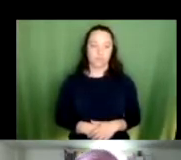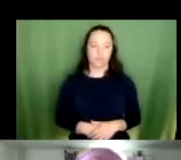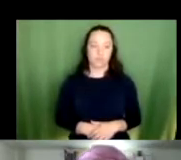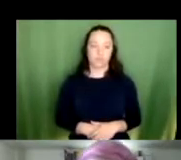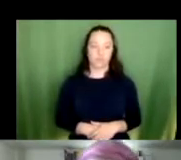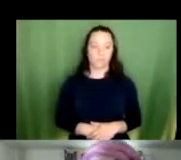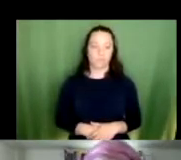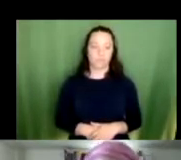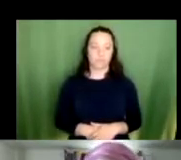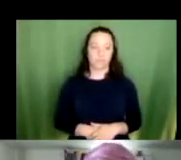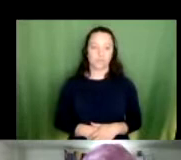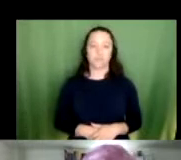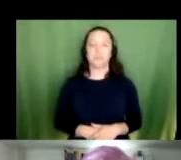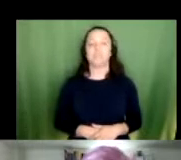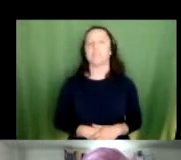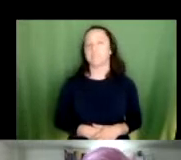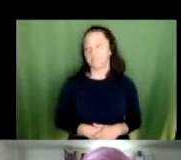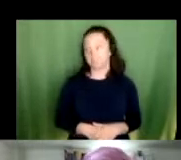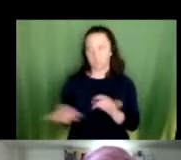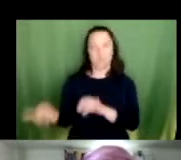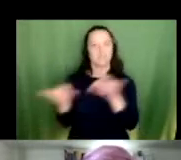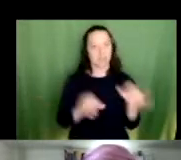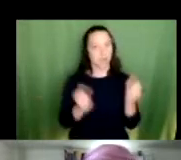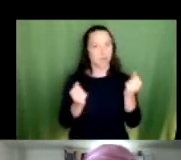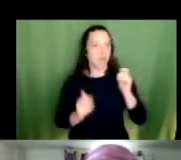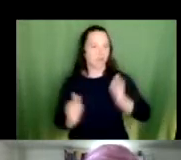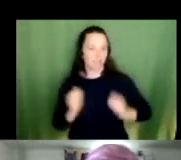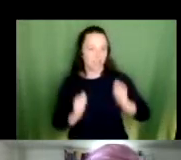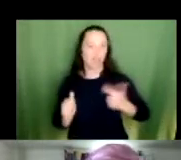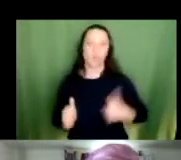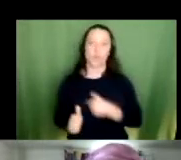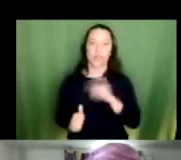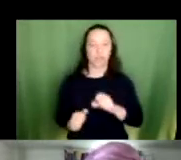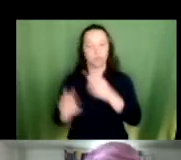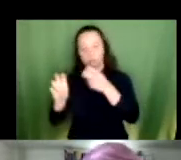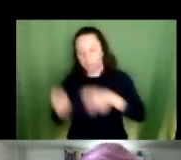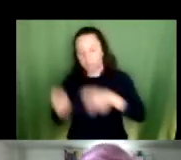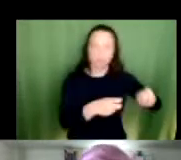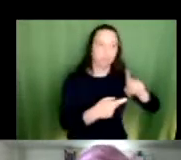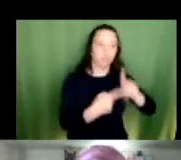So like many theaters, Bellevue Youth Theater had to make a transition to virtual programming.